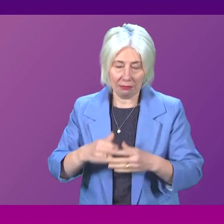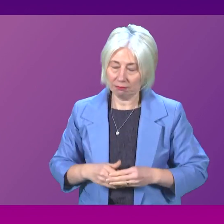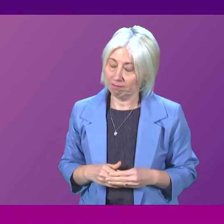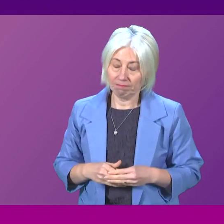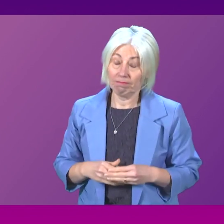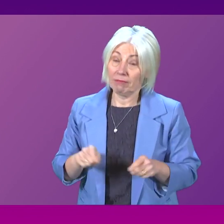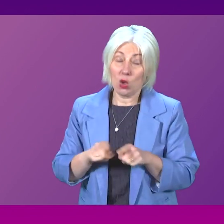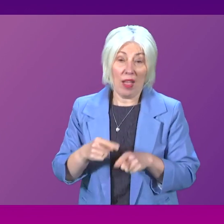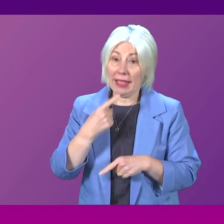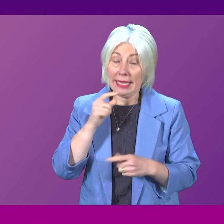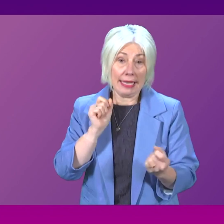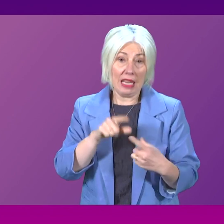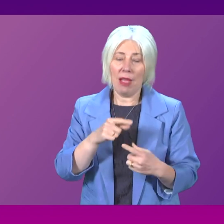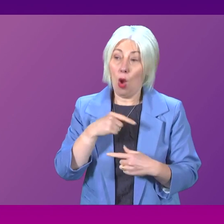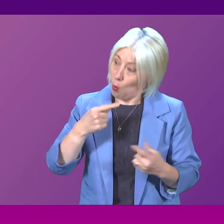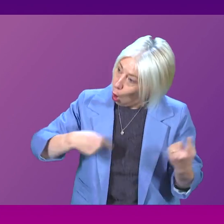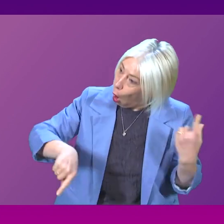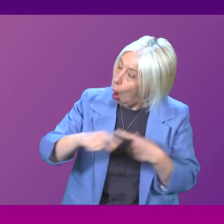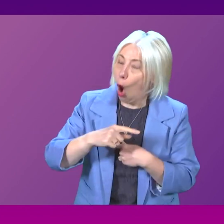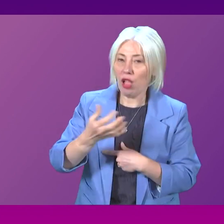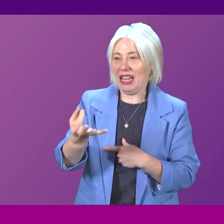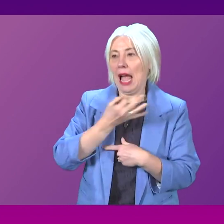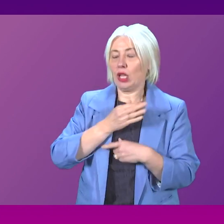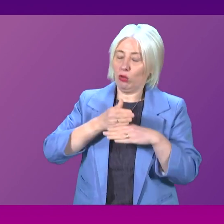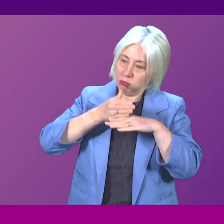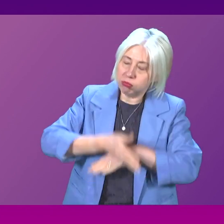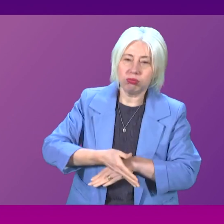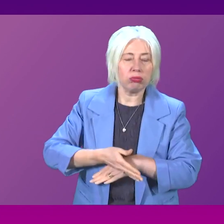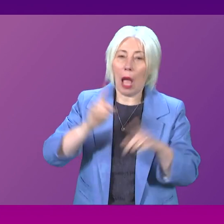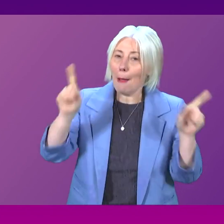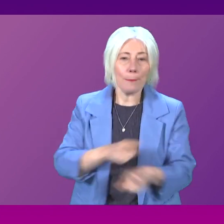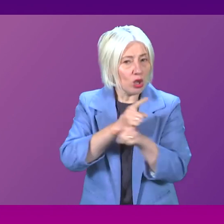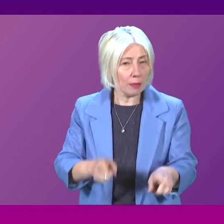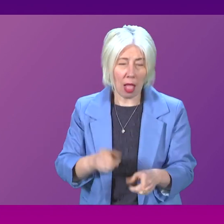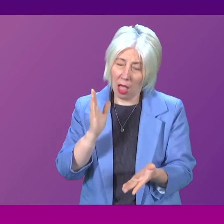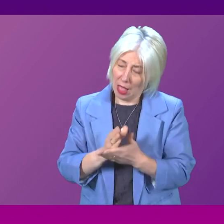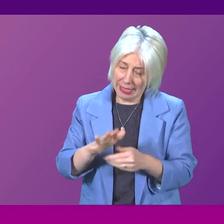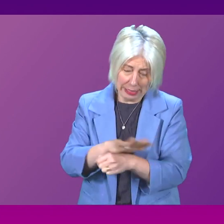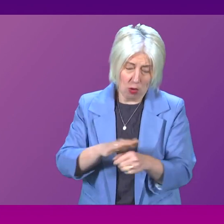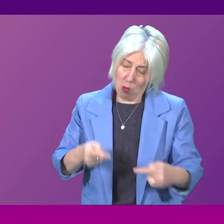“We are all being asked to perform the impossible in extremely challenging circumstances.”